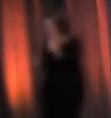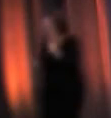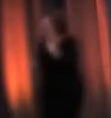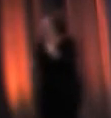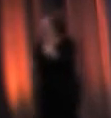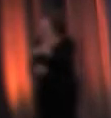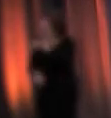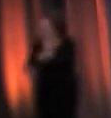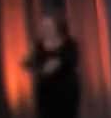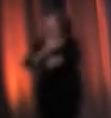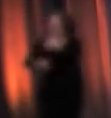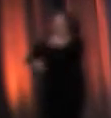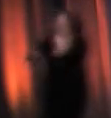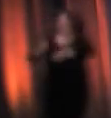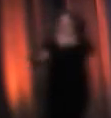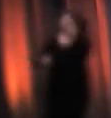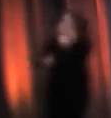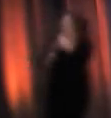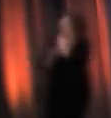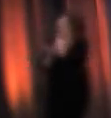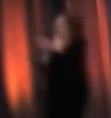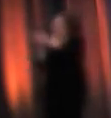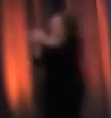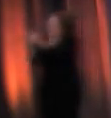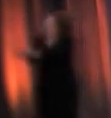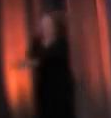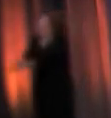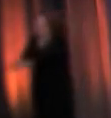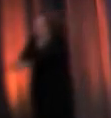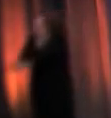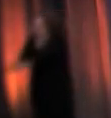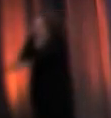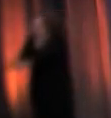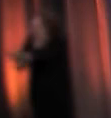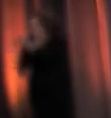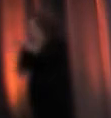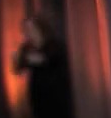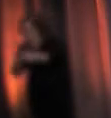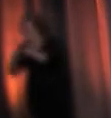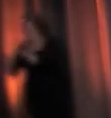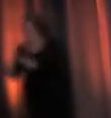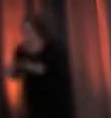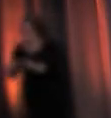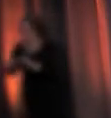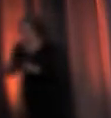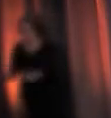Through disability in digital, we notice new aspects to the evolution of Universal and Participatory Design